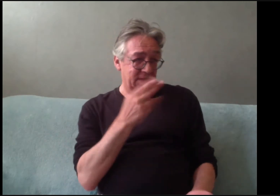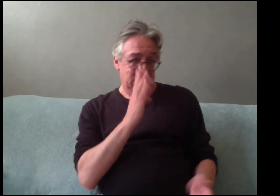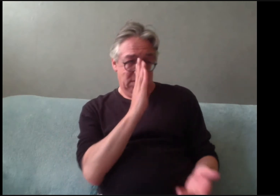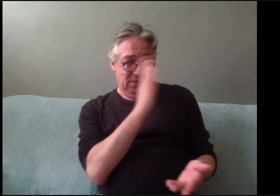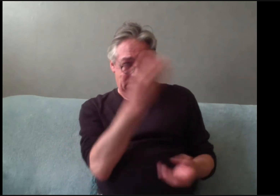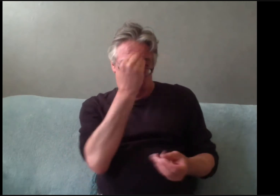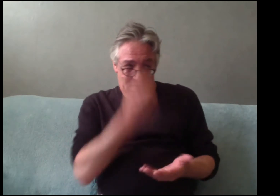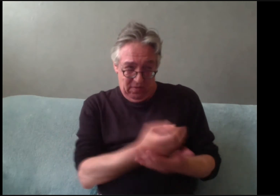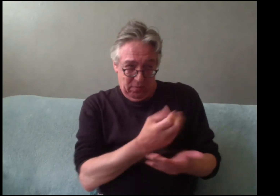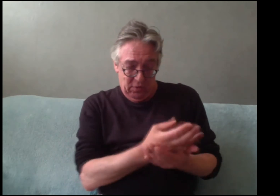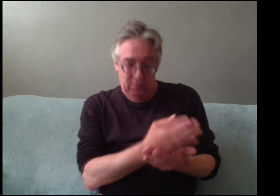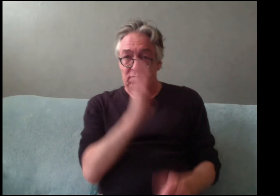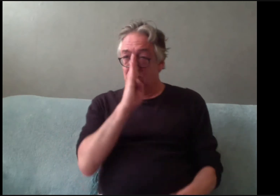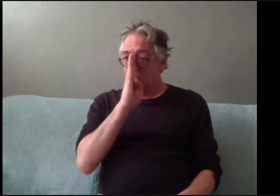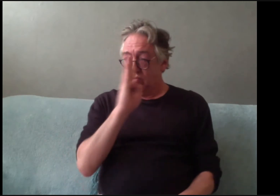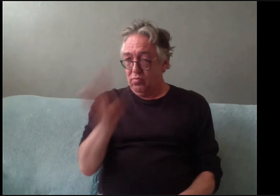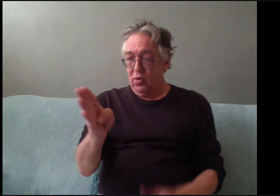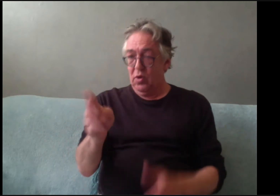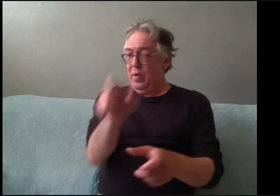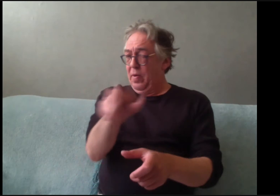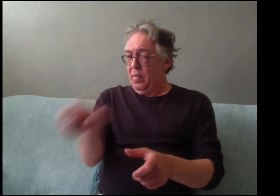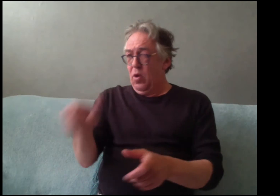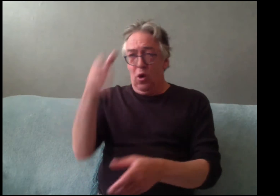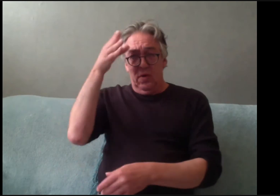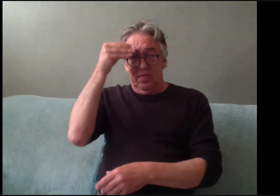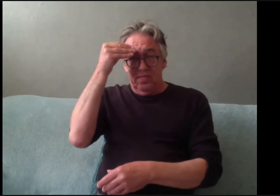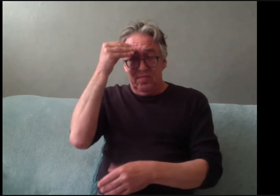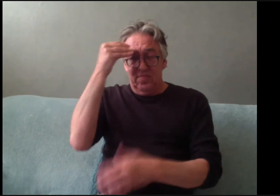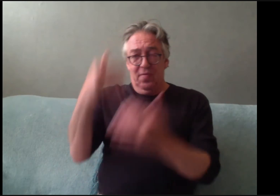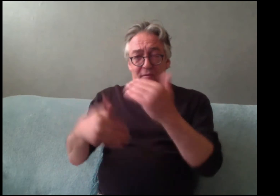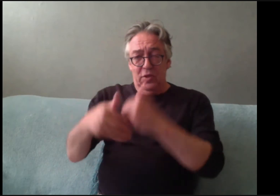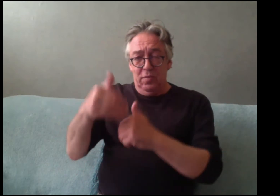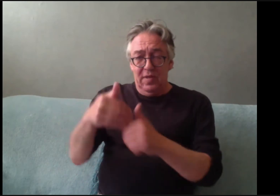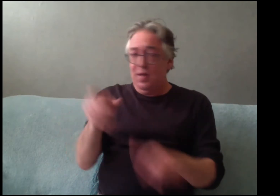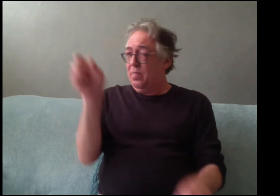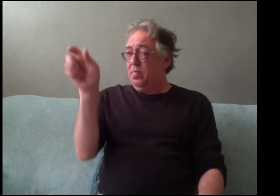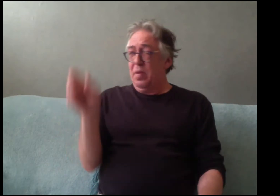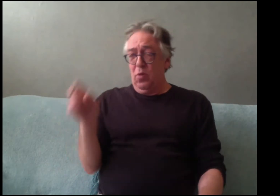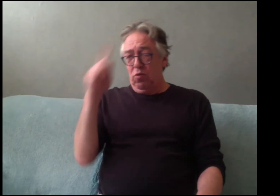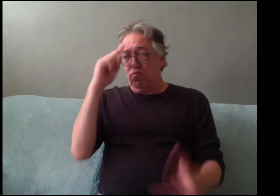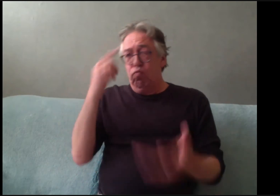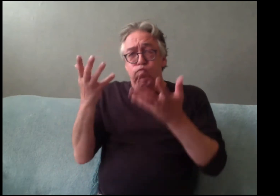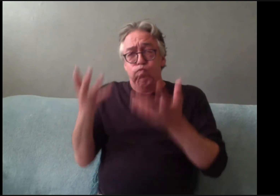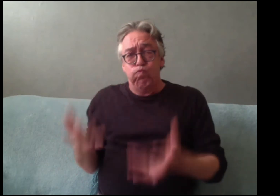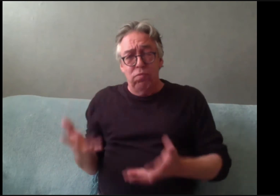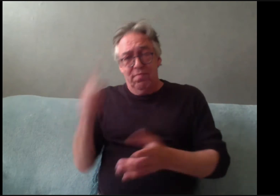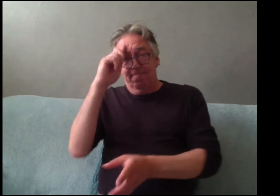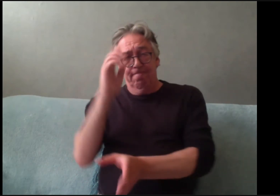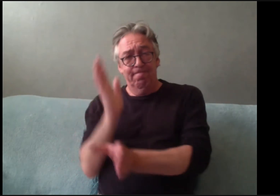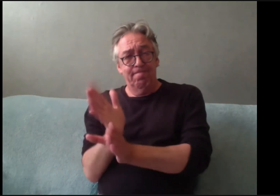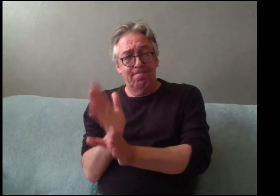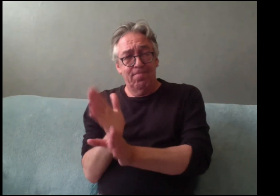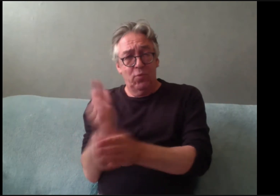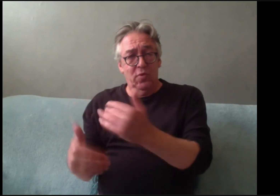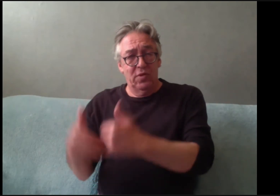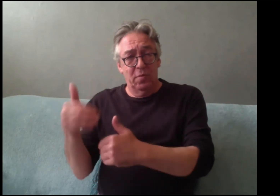or people with severe psychological disability. Many documents have been produced for this purpose